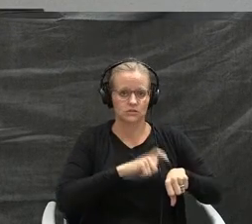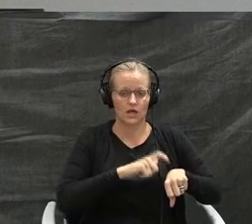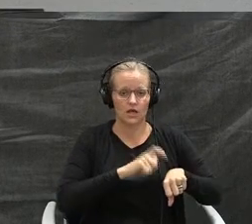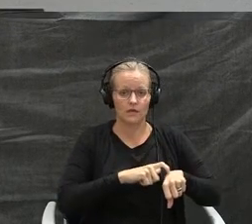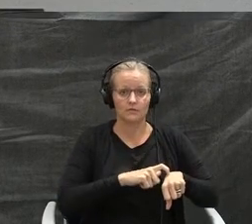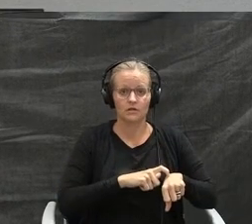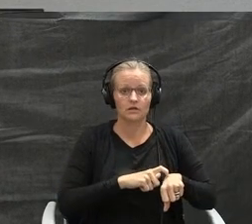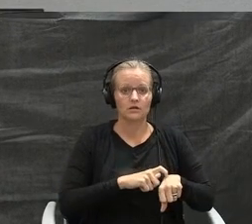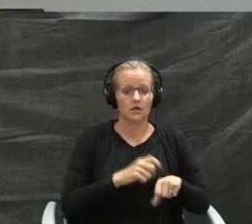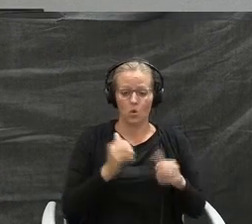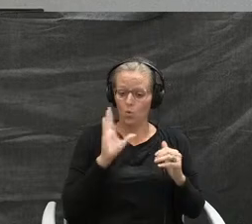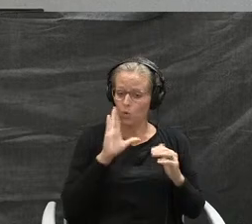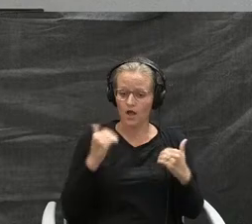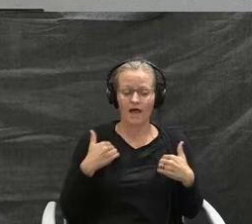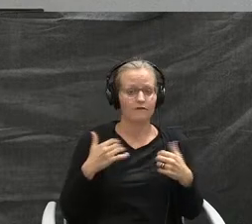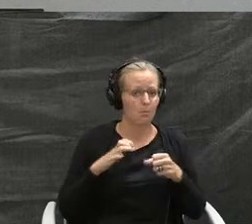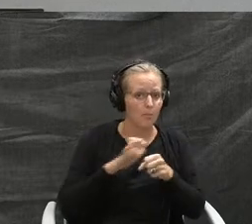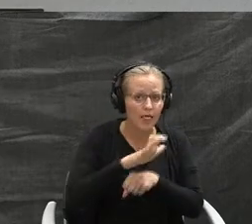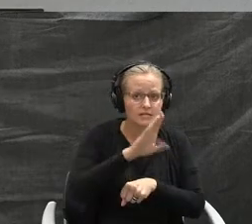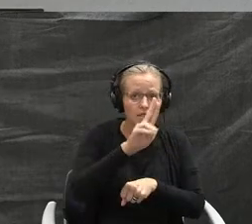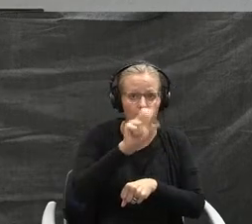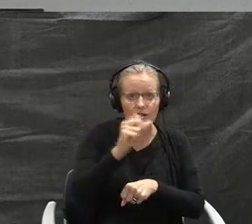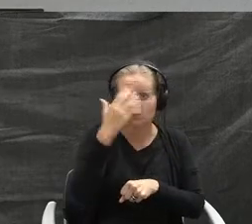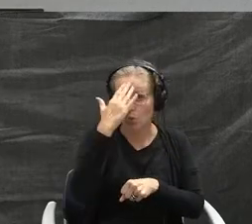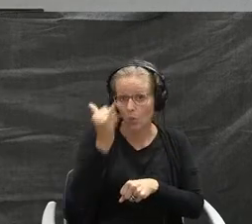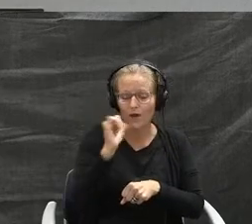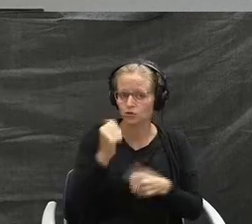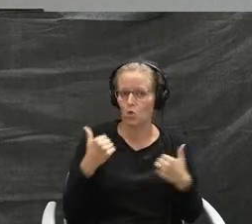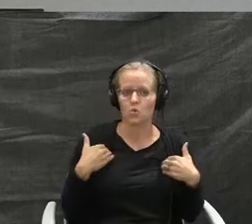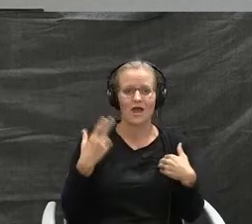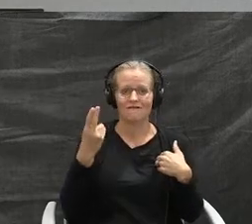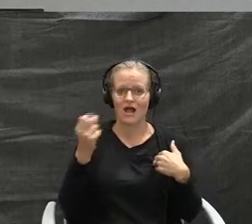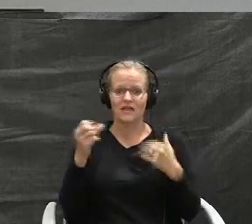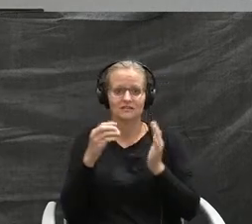time. And so we'll be able to do appropriate social distancing on